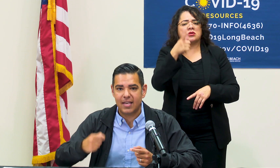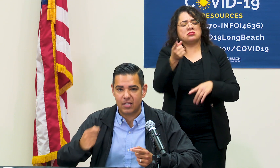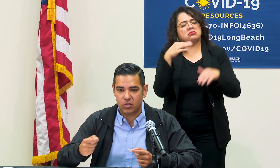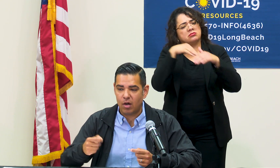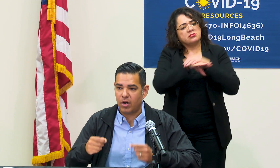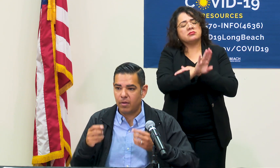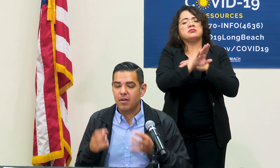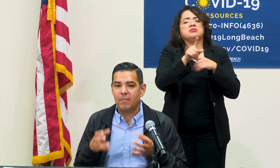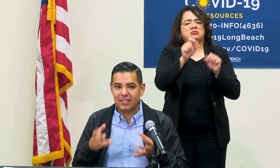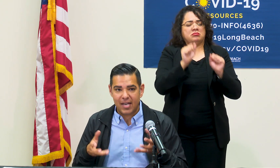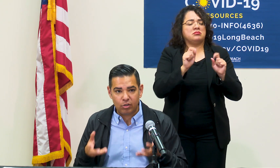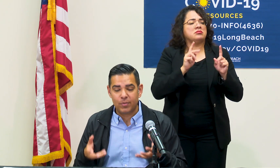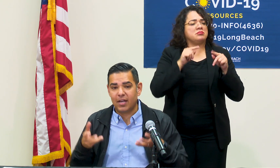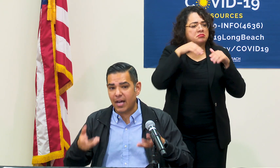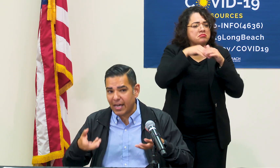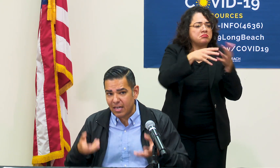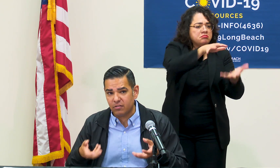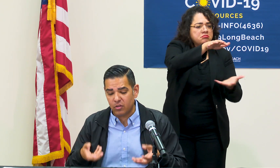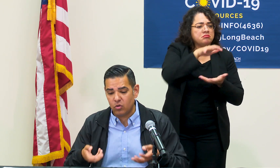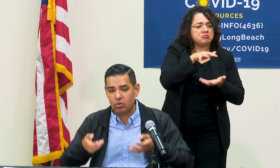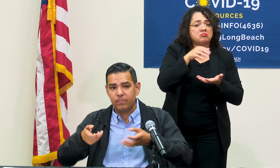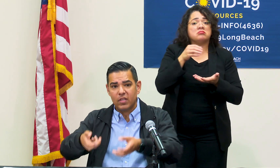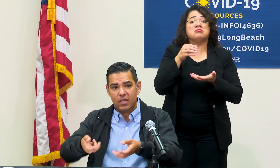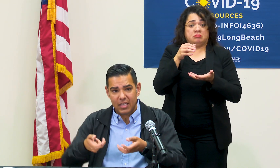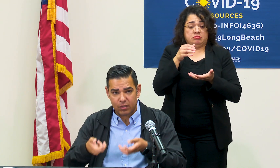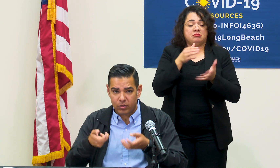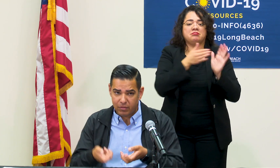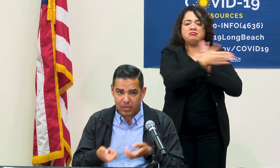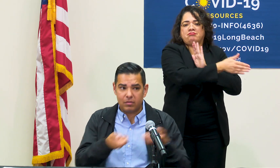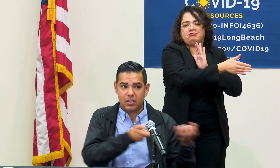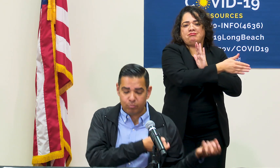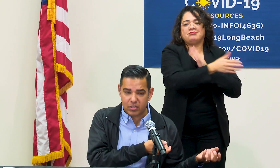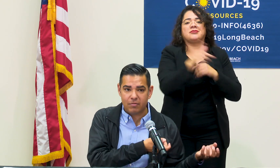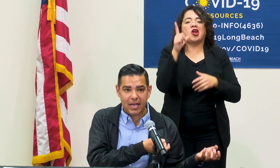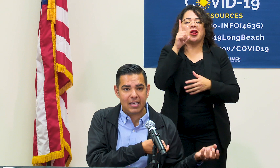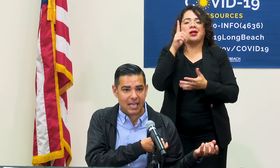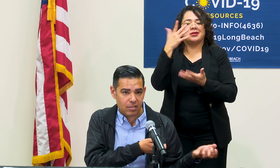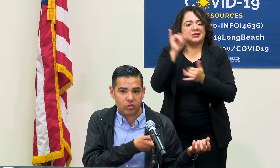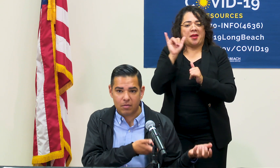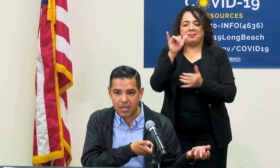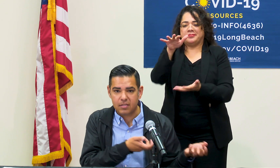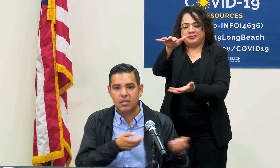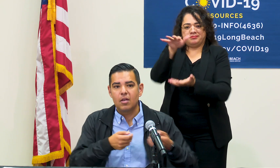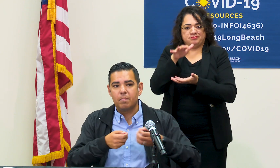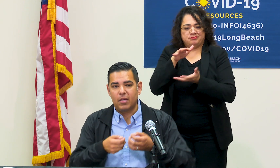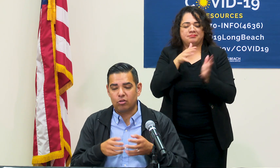area so our pastor dr. Lisa you know it's a van a la casa otra vez so